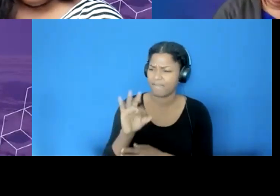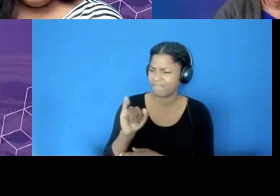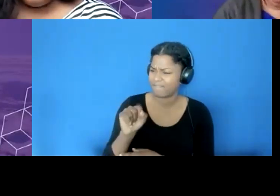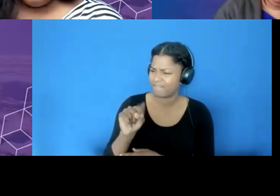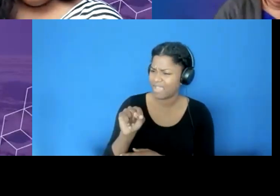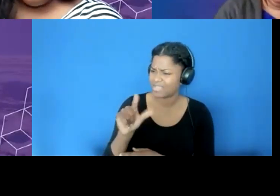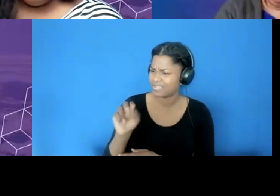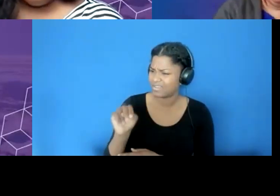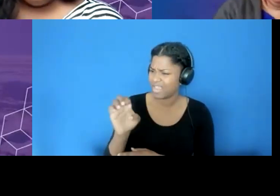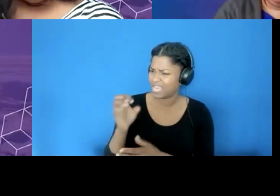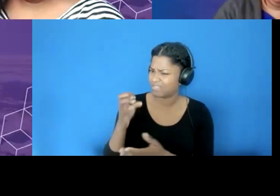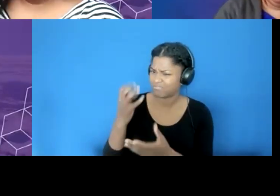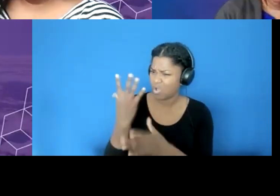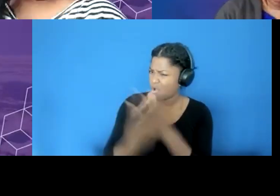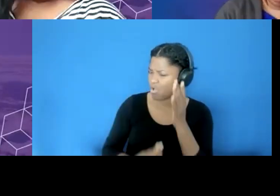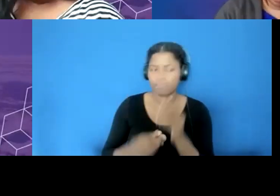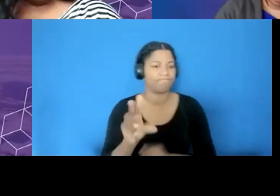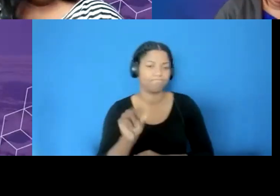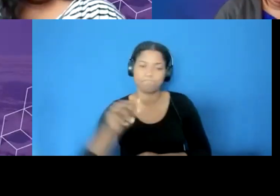Not yet. It's almost gone.